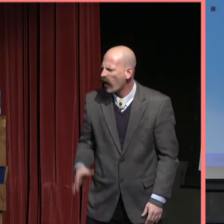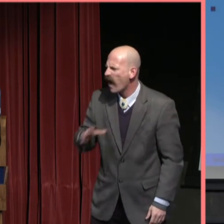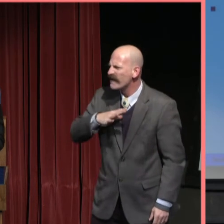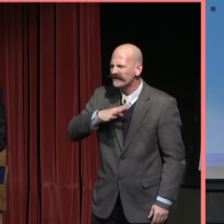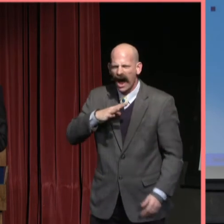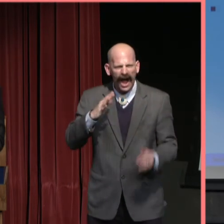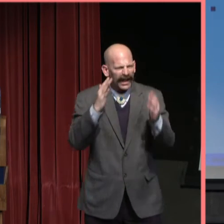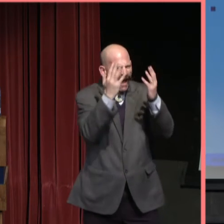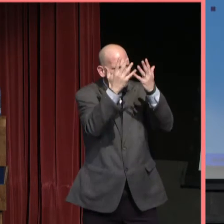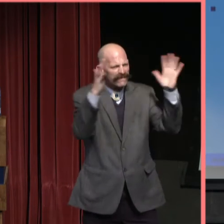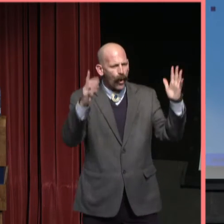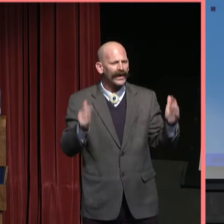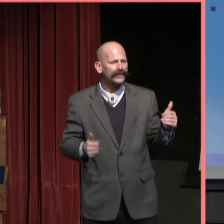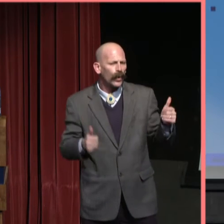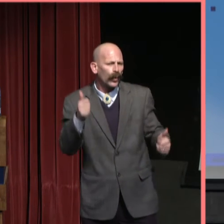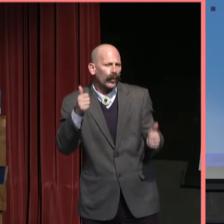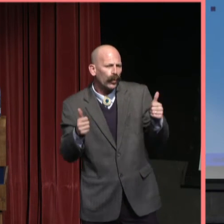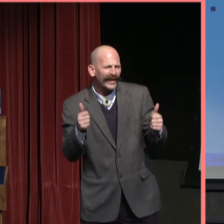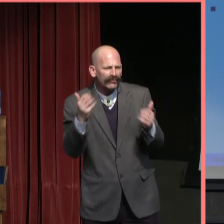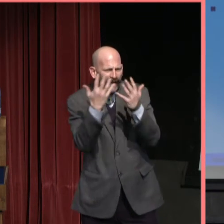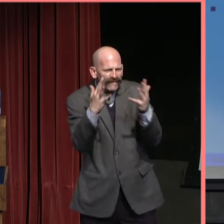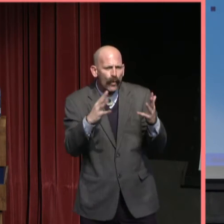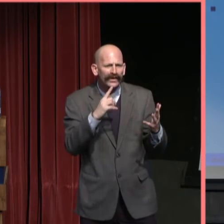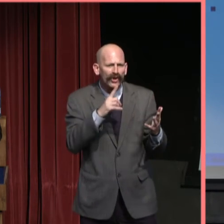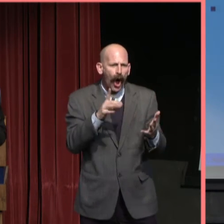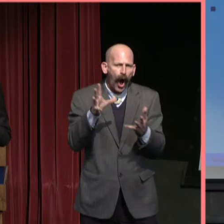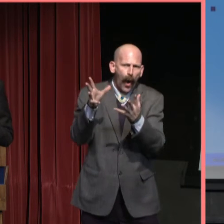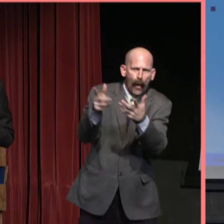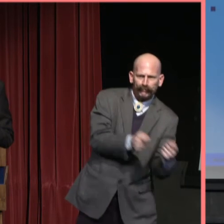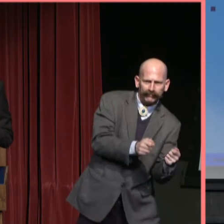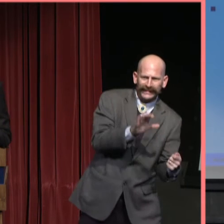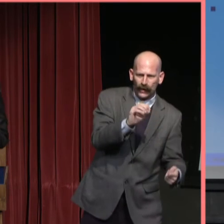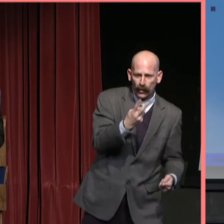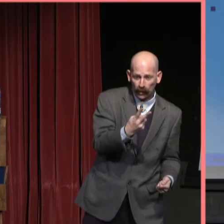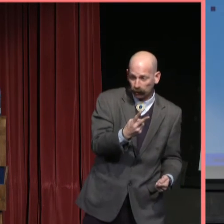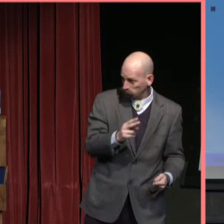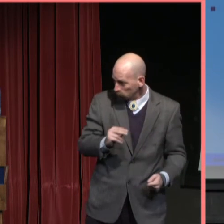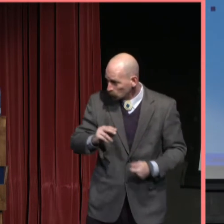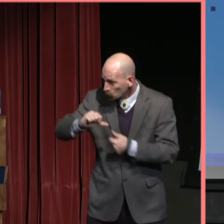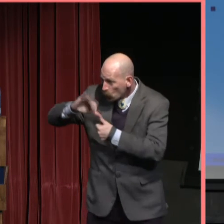Is it the forests of North America and Canada, is it Europe, is it Siberia?